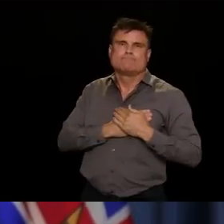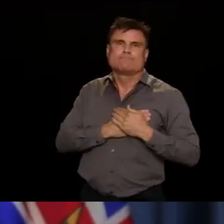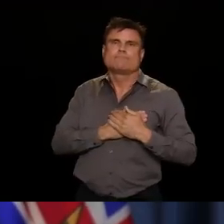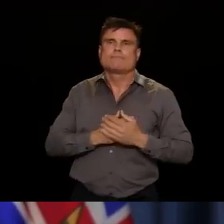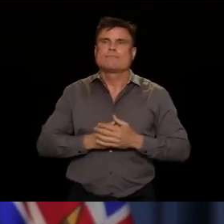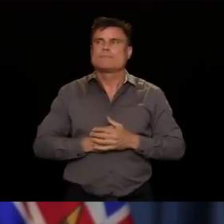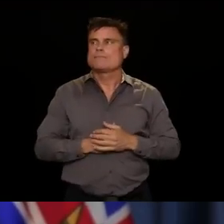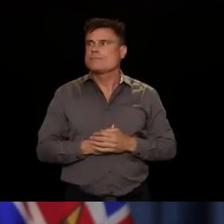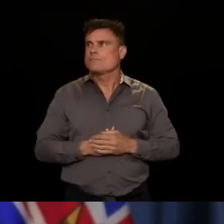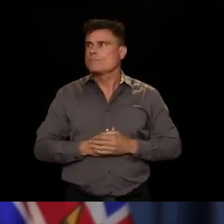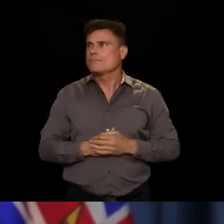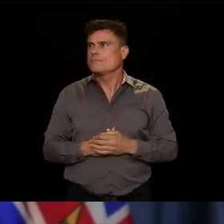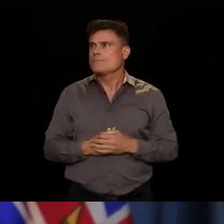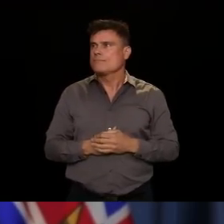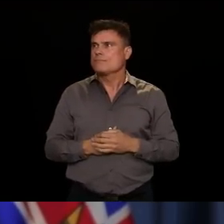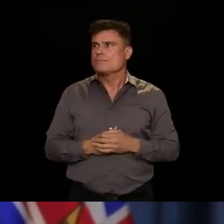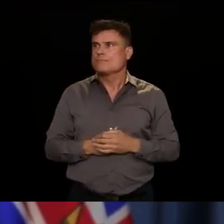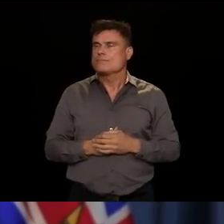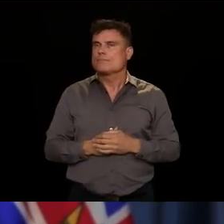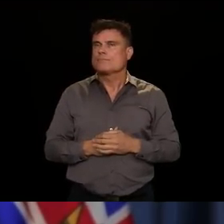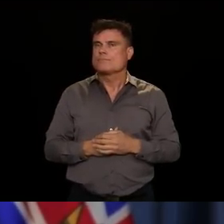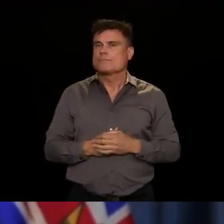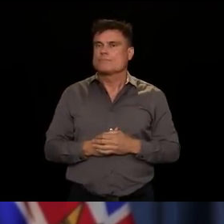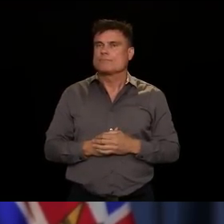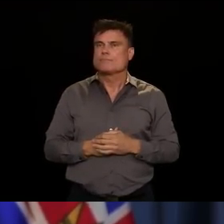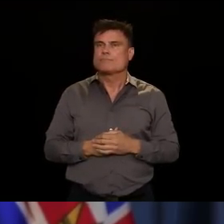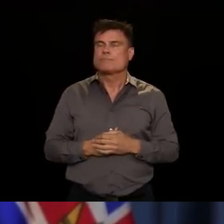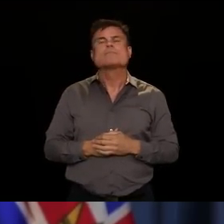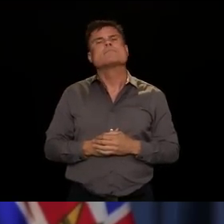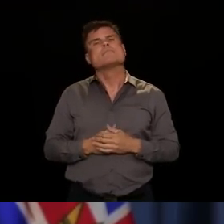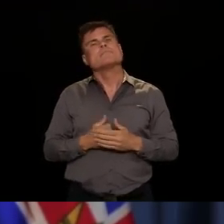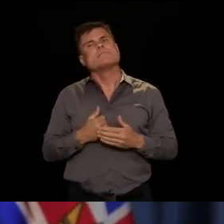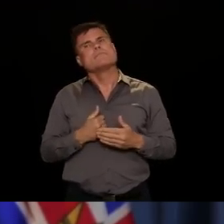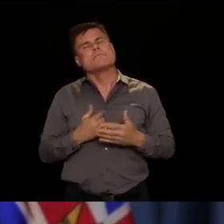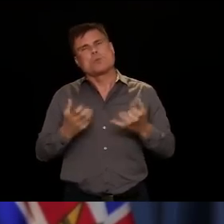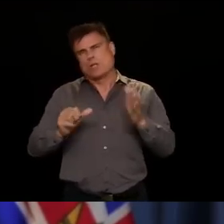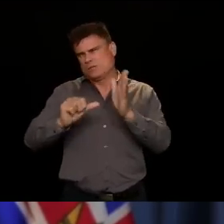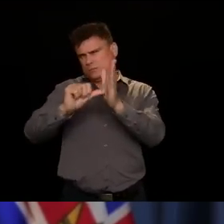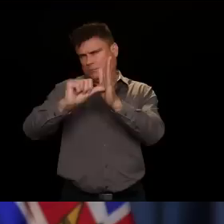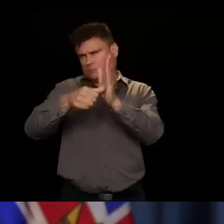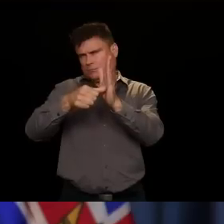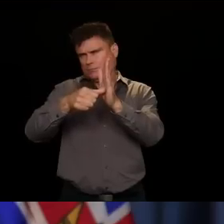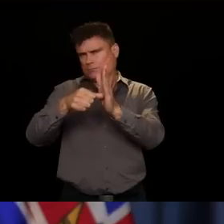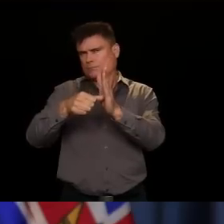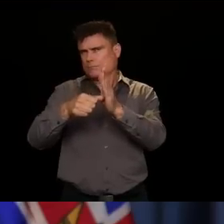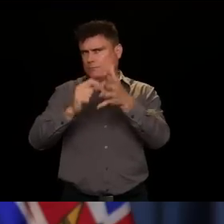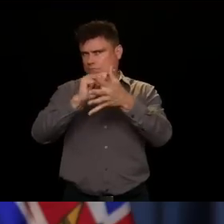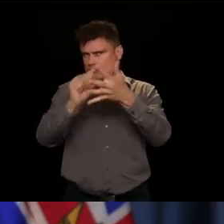And briefly talk about their presentation by Doctor Henry and we will move on to questions.